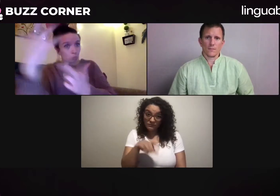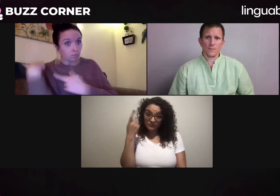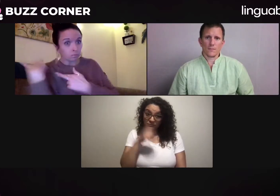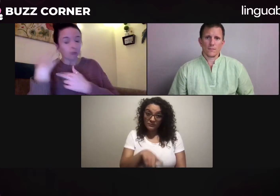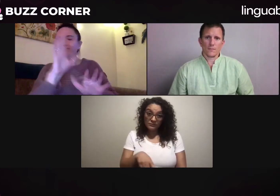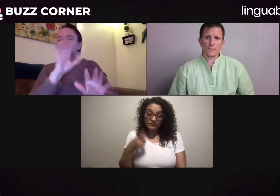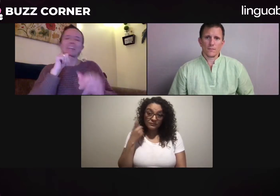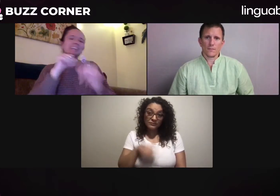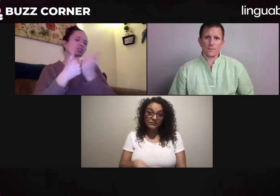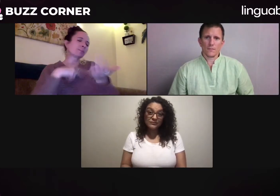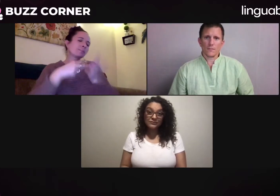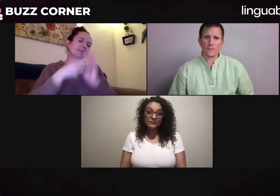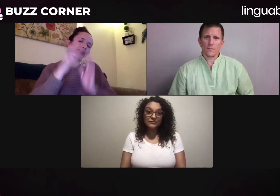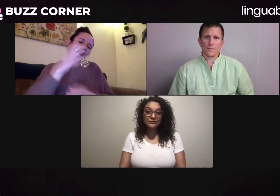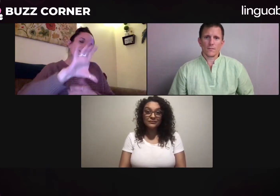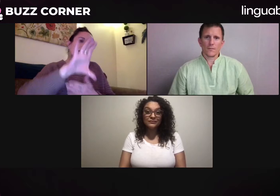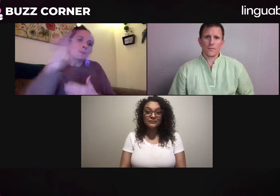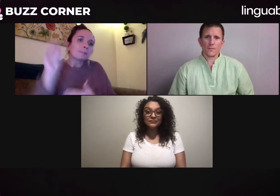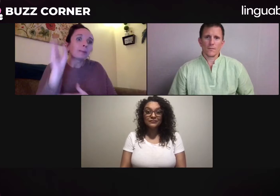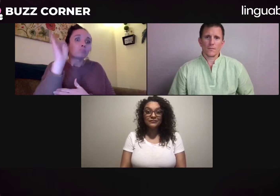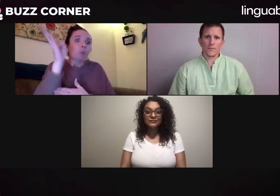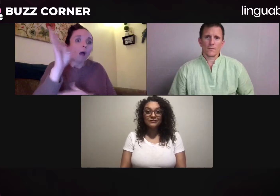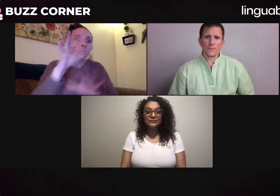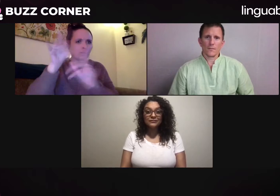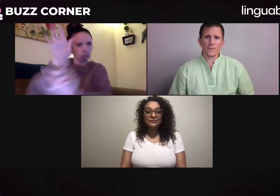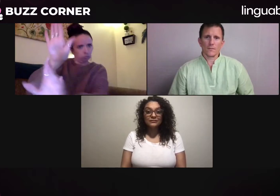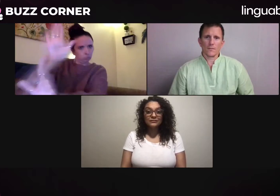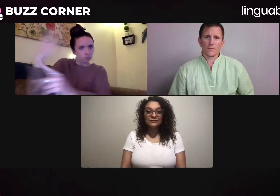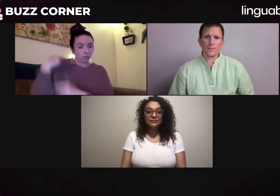But I'm just thinking about like having it be